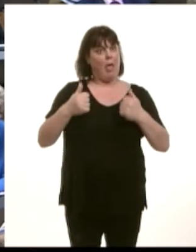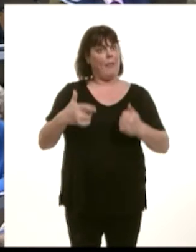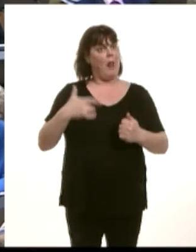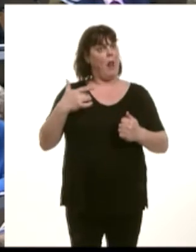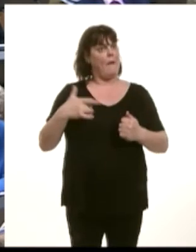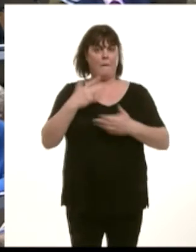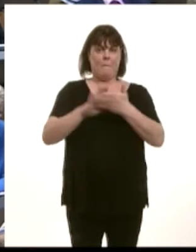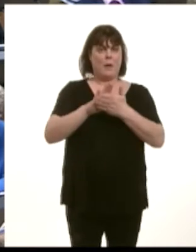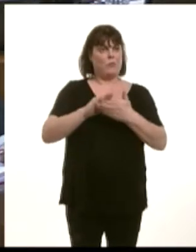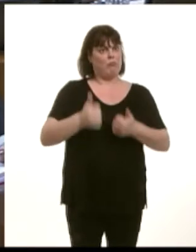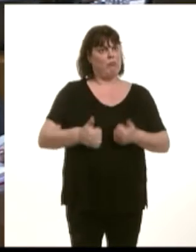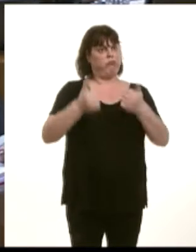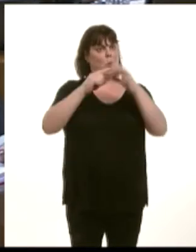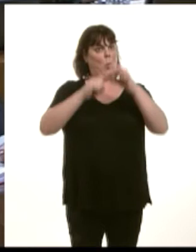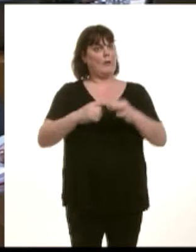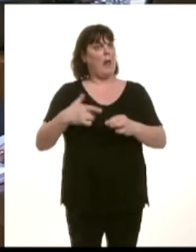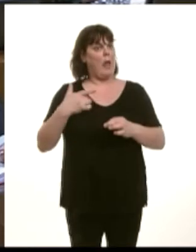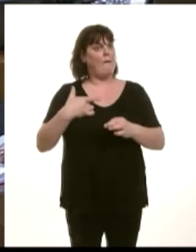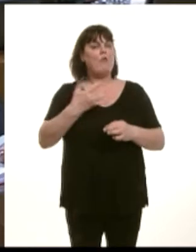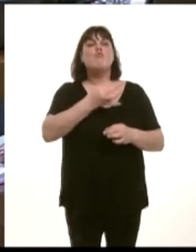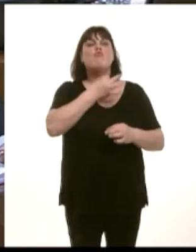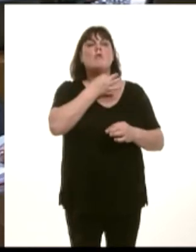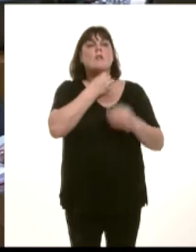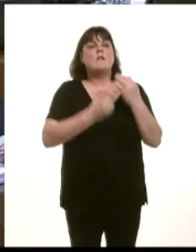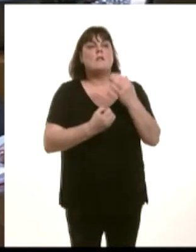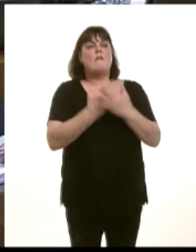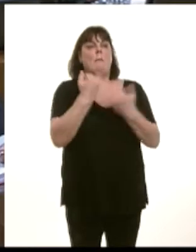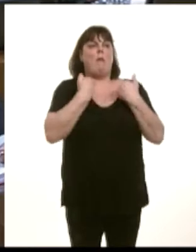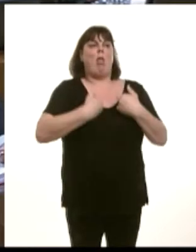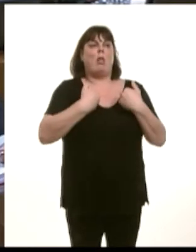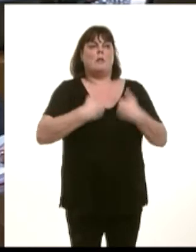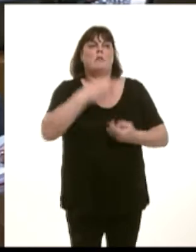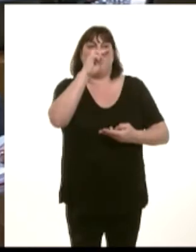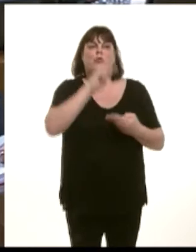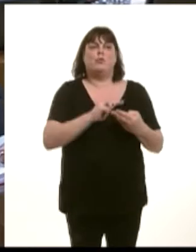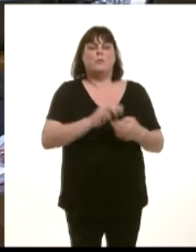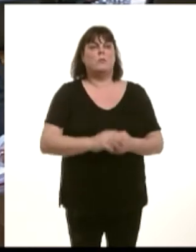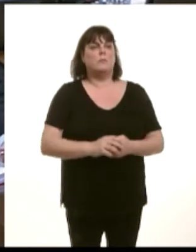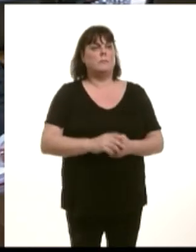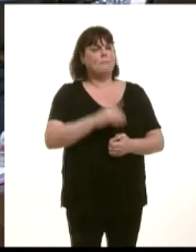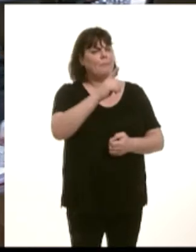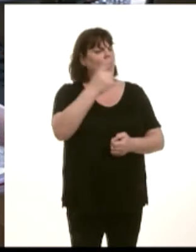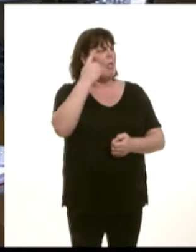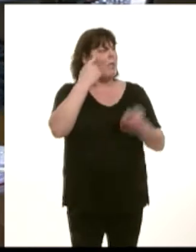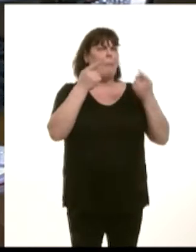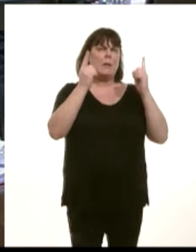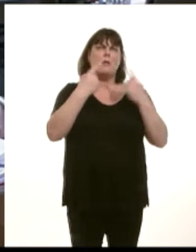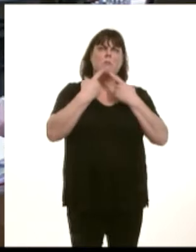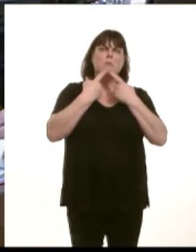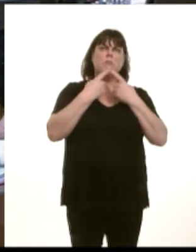of life and, of course, lowers their risk of developing chronic illnesses. I believe that the Minister did make a statement on this at the end of November last year.